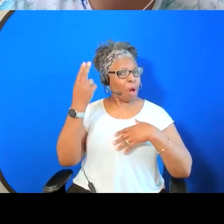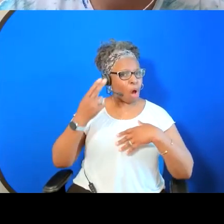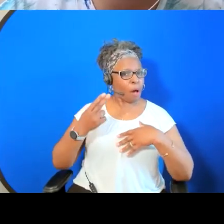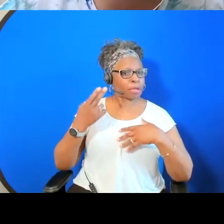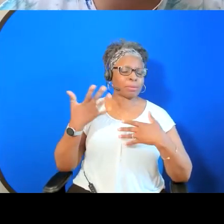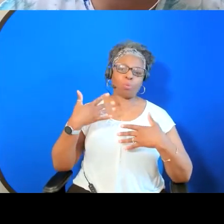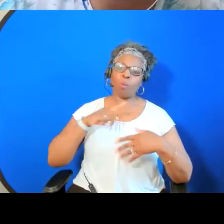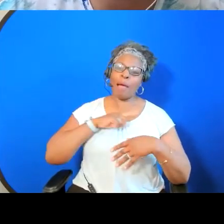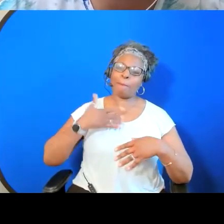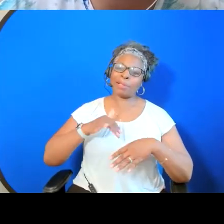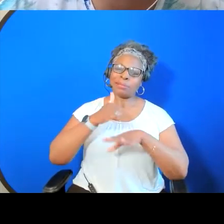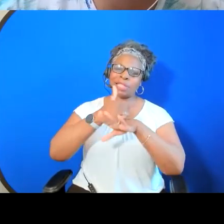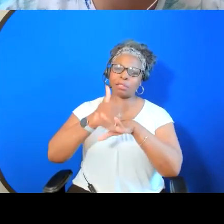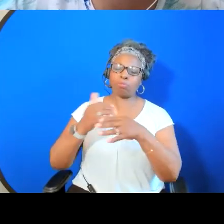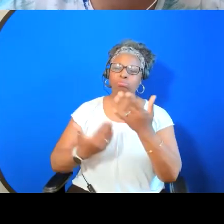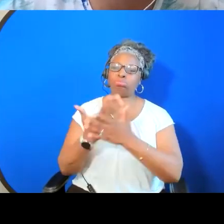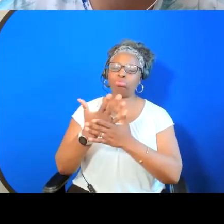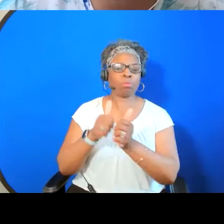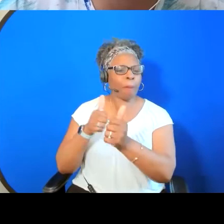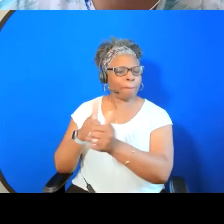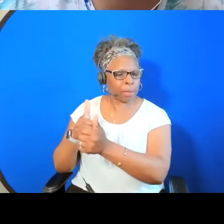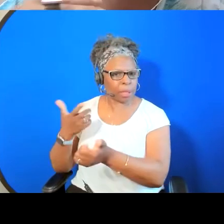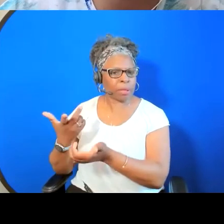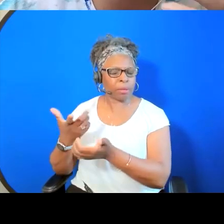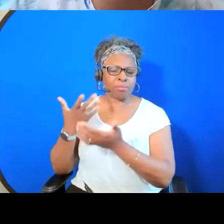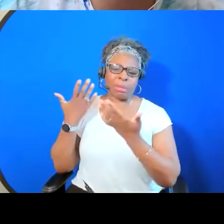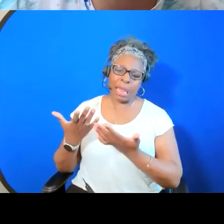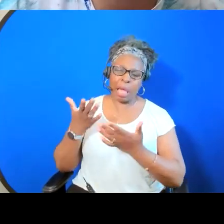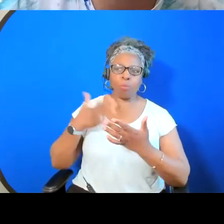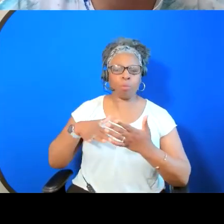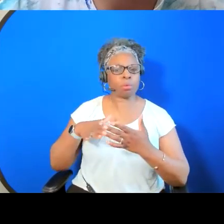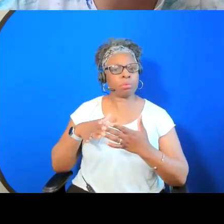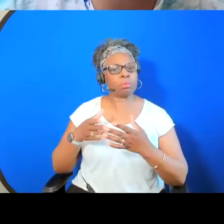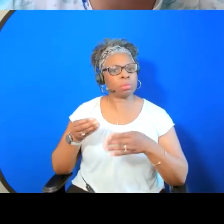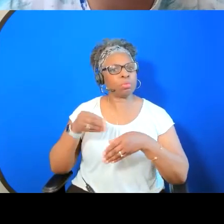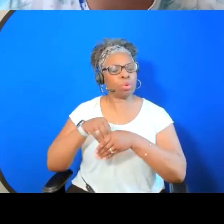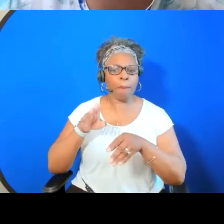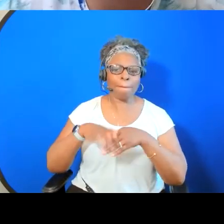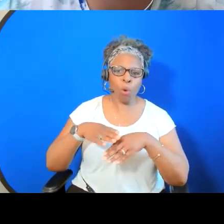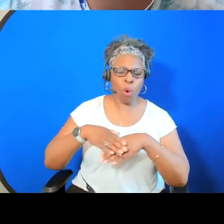but we are now looking to bring more of that kind of inclusive art practices into our space as well.